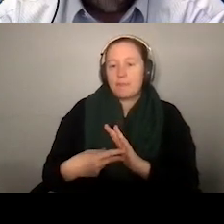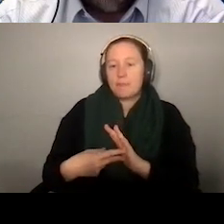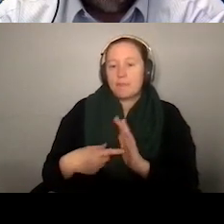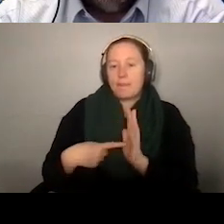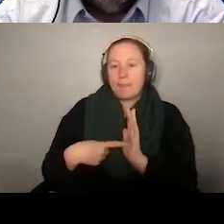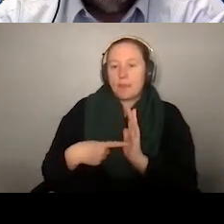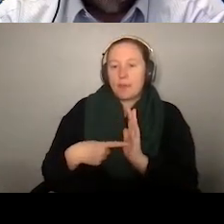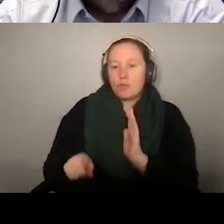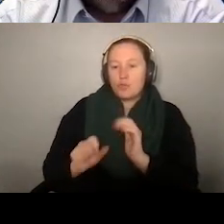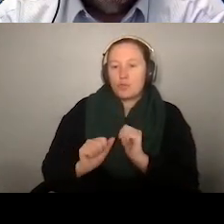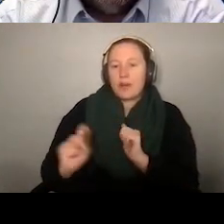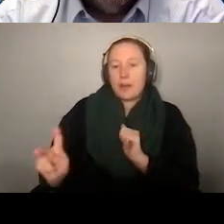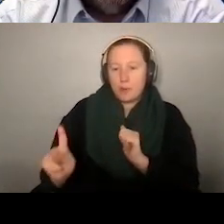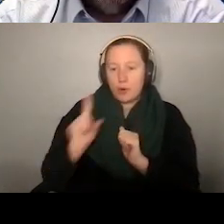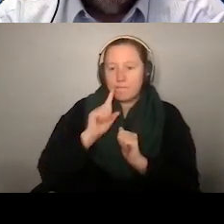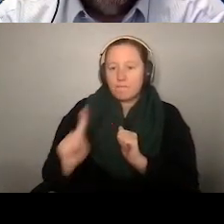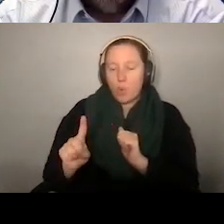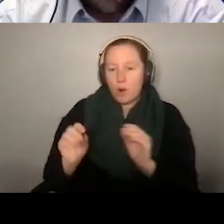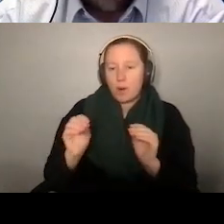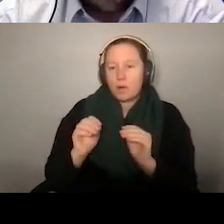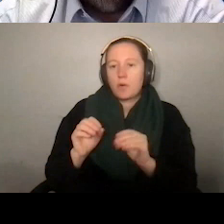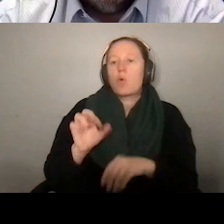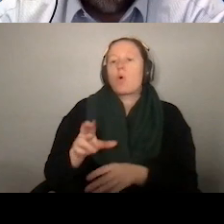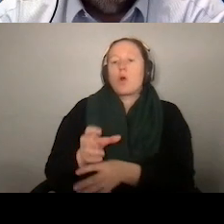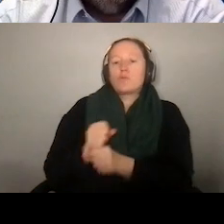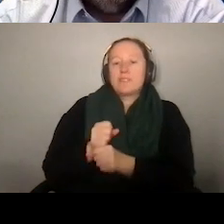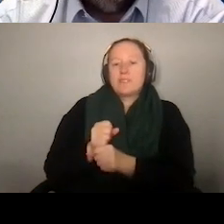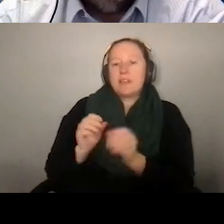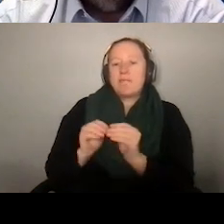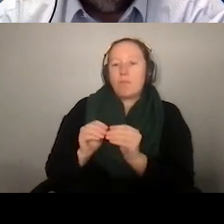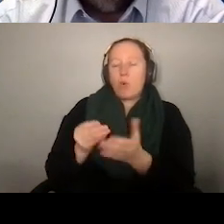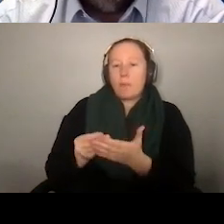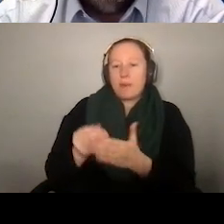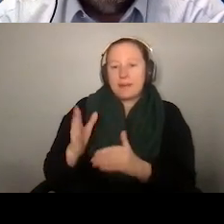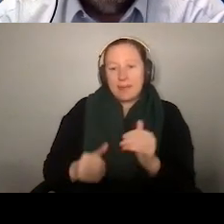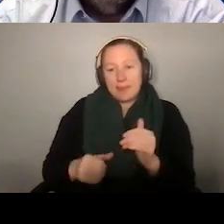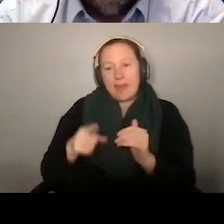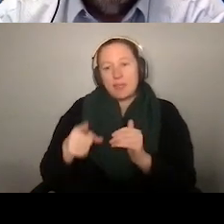for more or you've received more funds than you have expenses incurred.